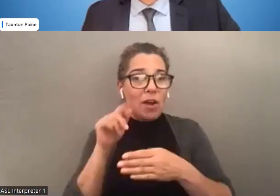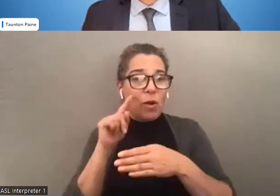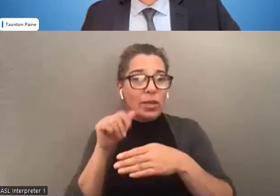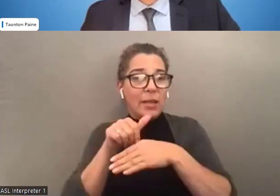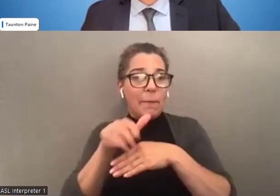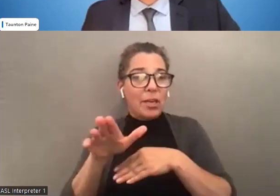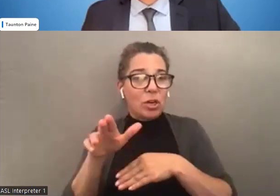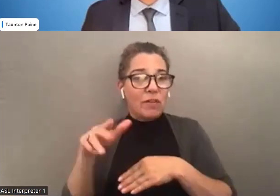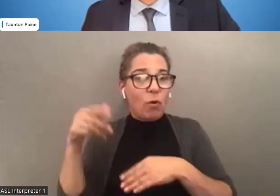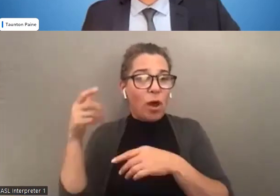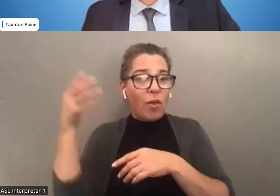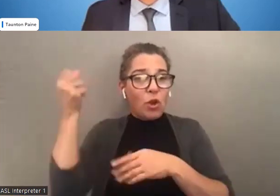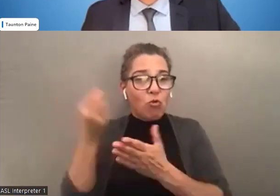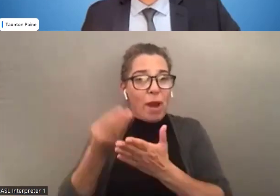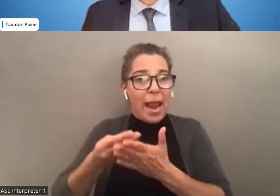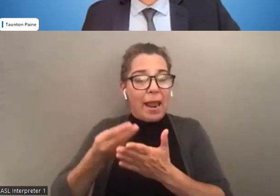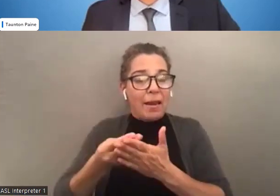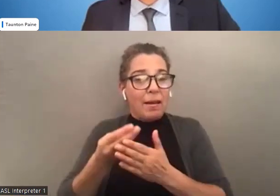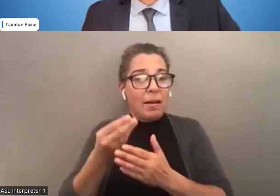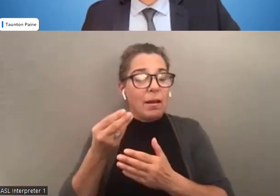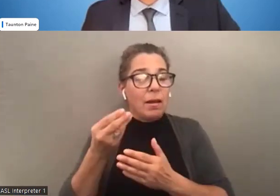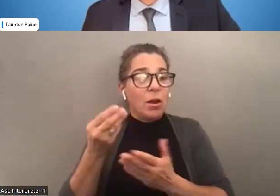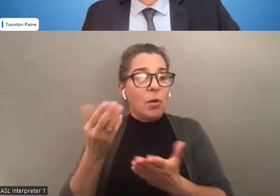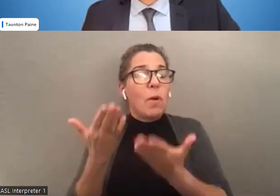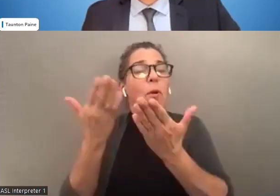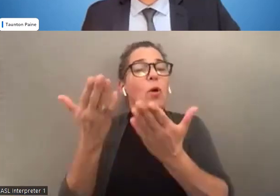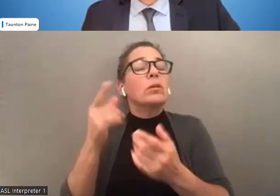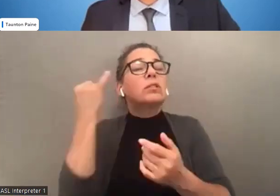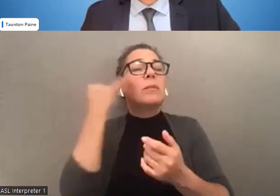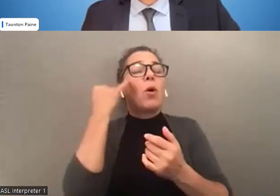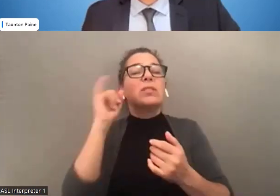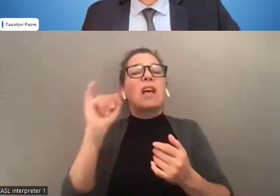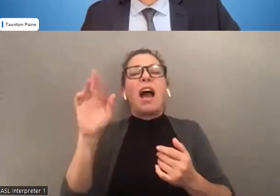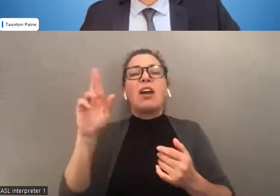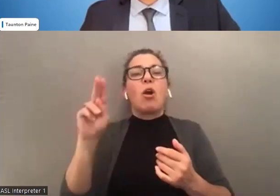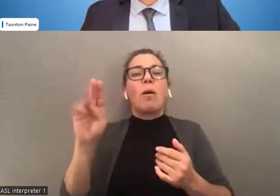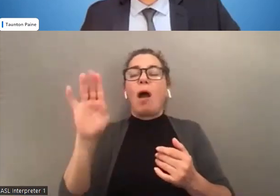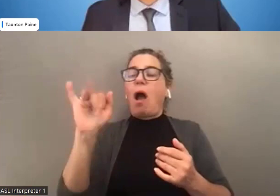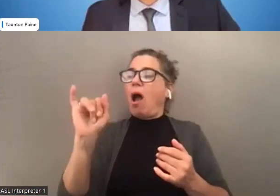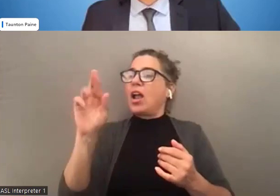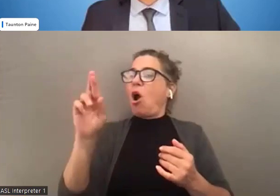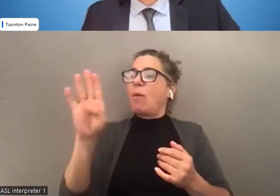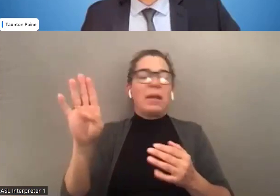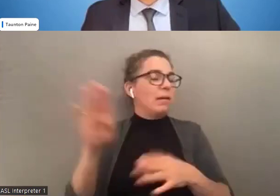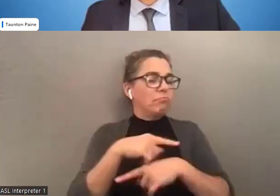so what if the IRB doesn't agree with what was proposed in the DMS plan?